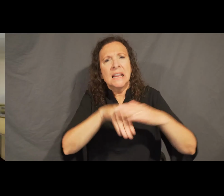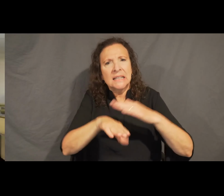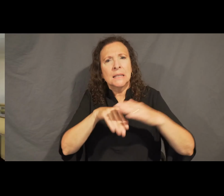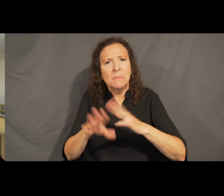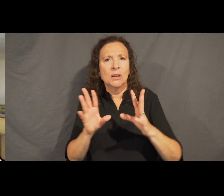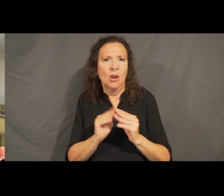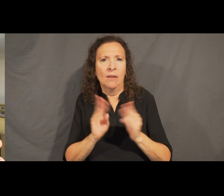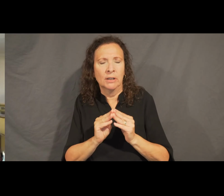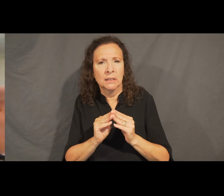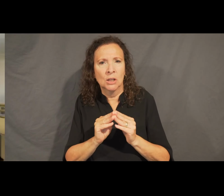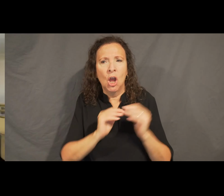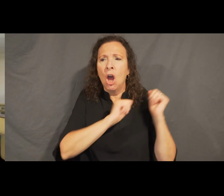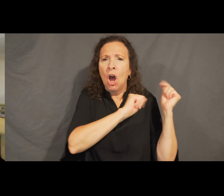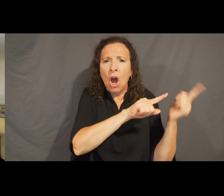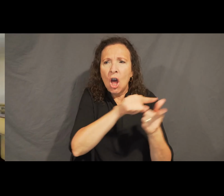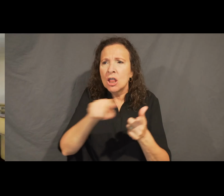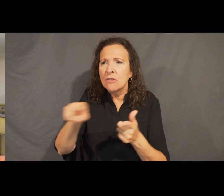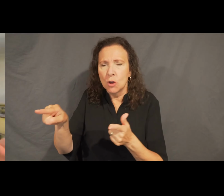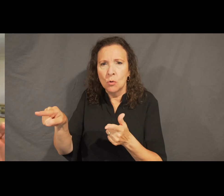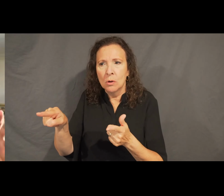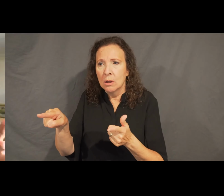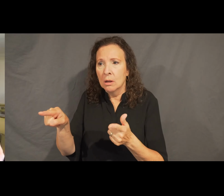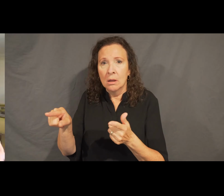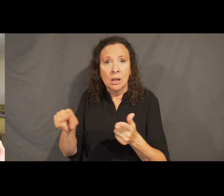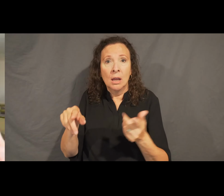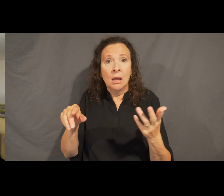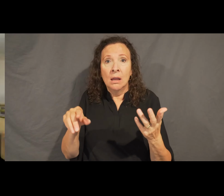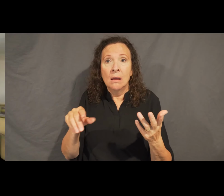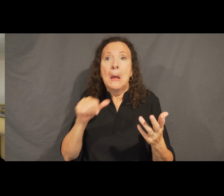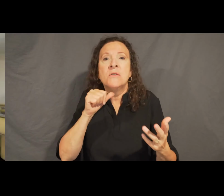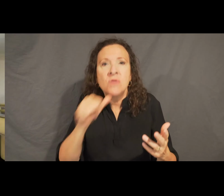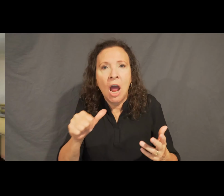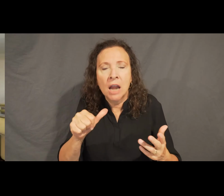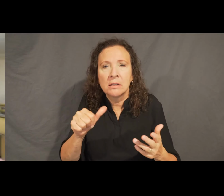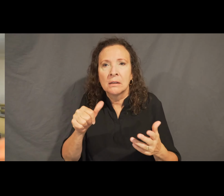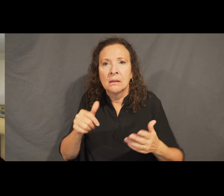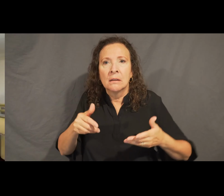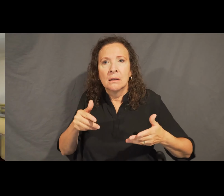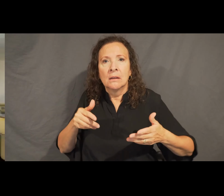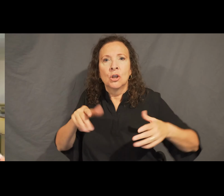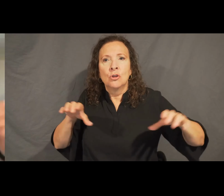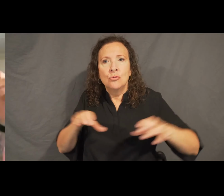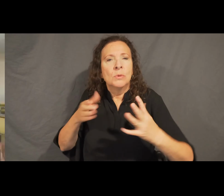And all of you -- none of you, basically -- have been very accessible through this. You weren't using the microphone.